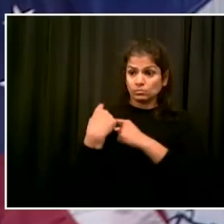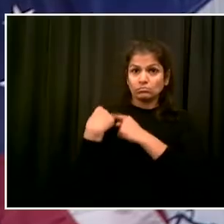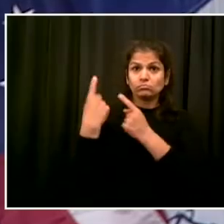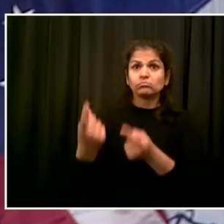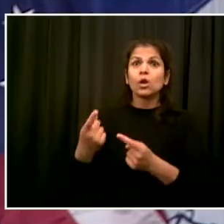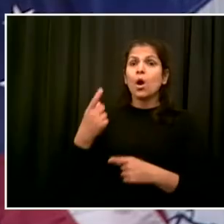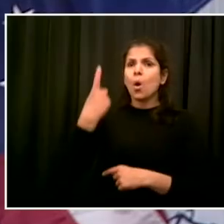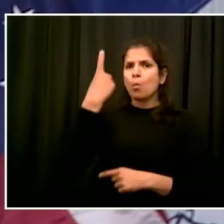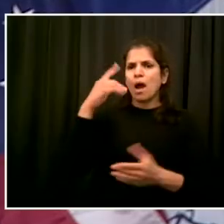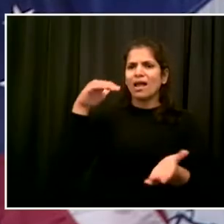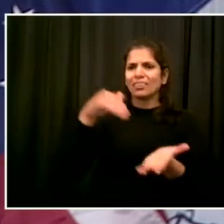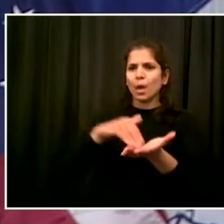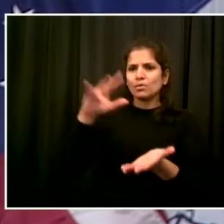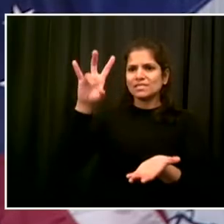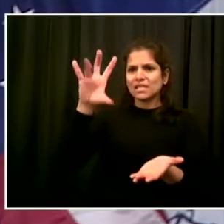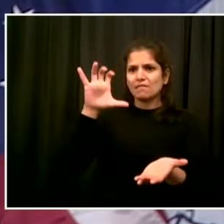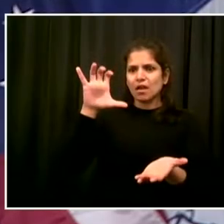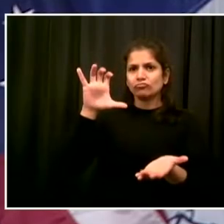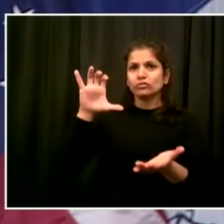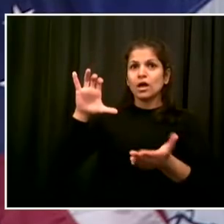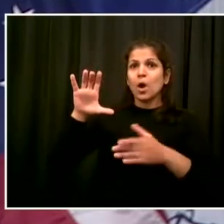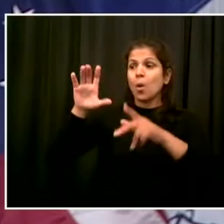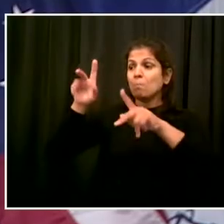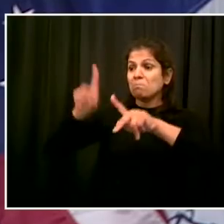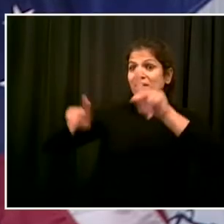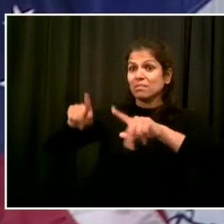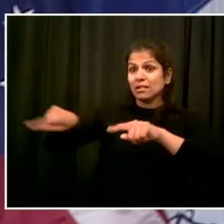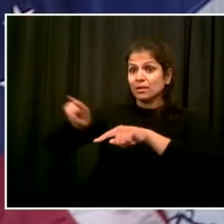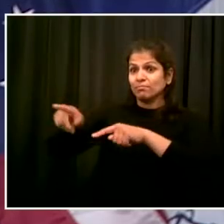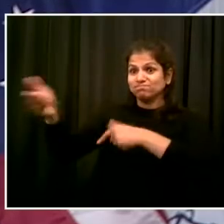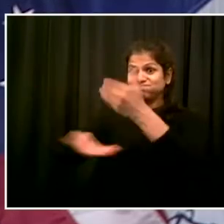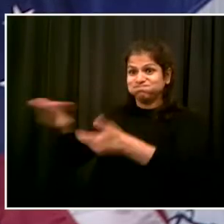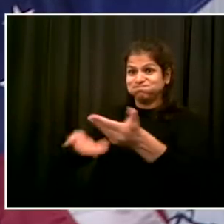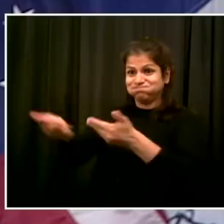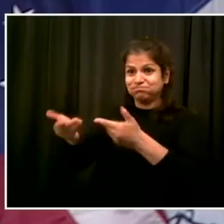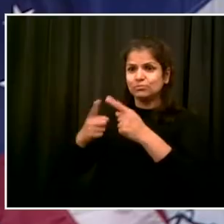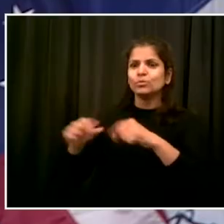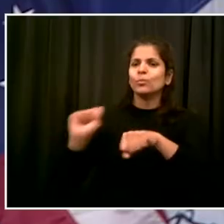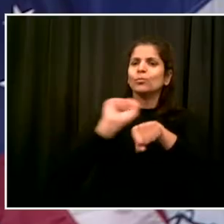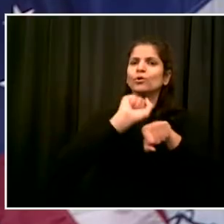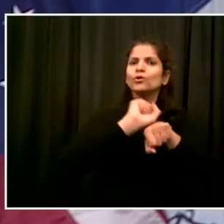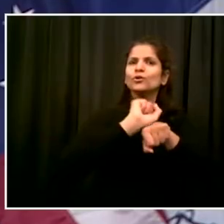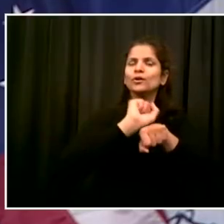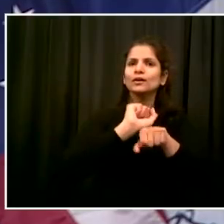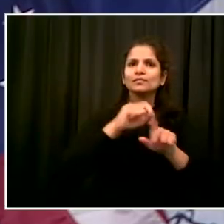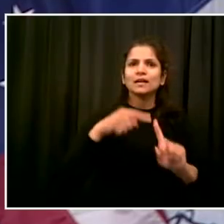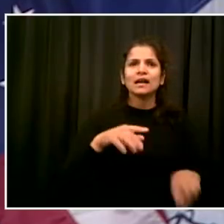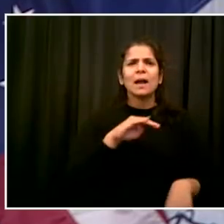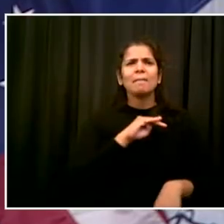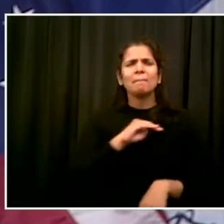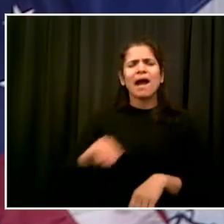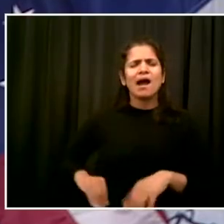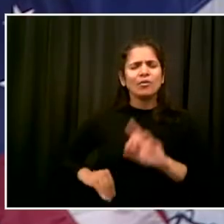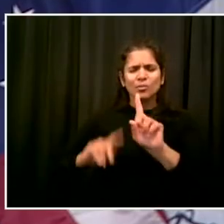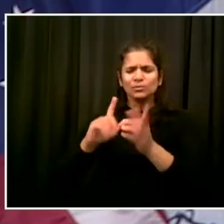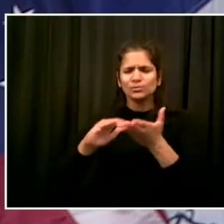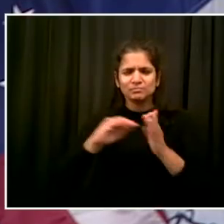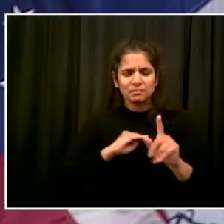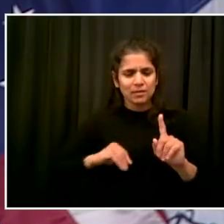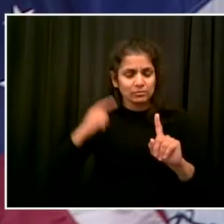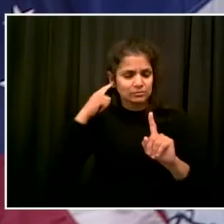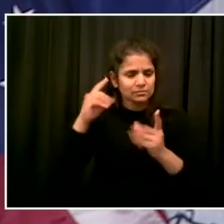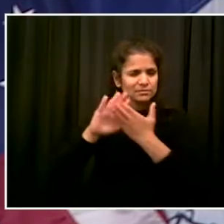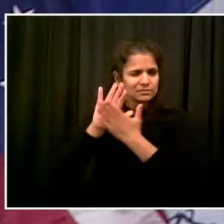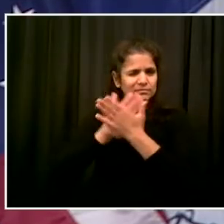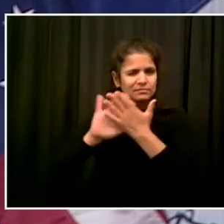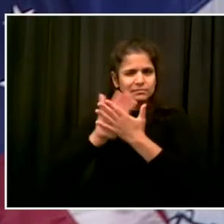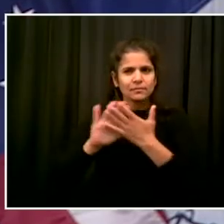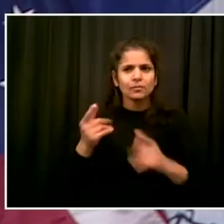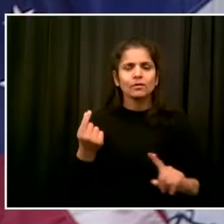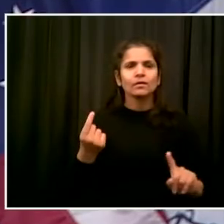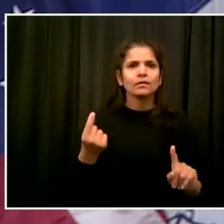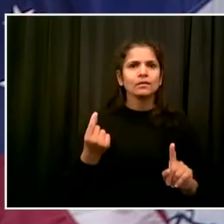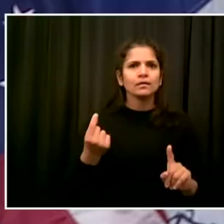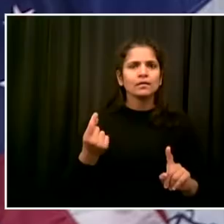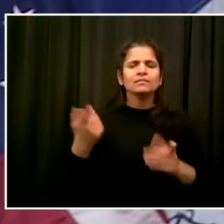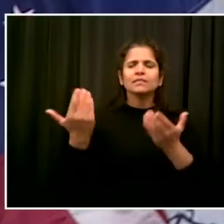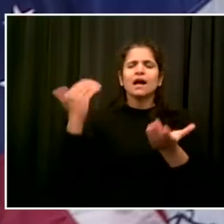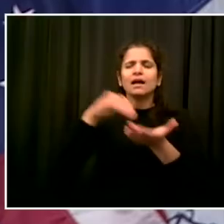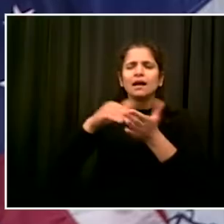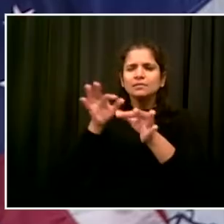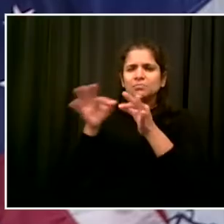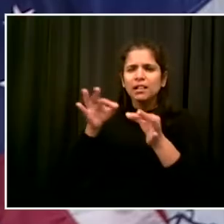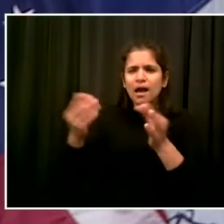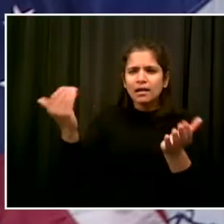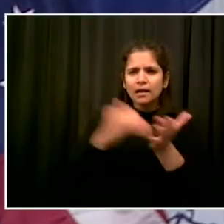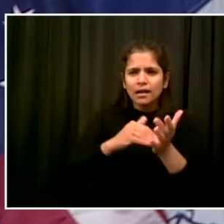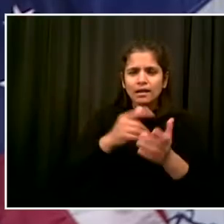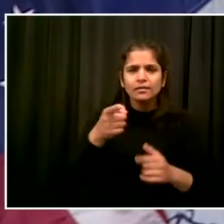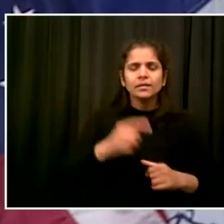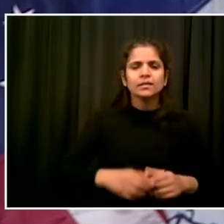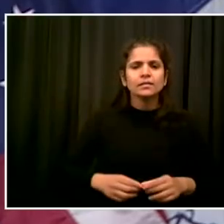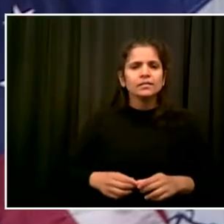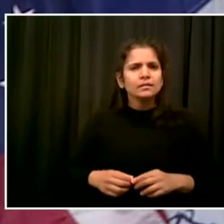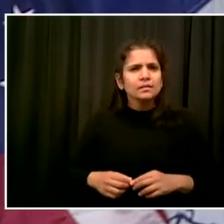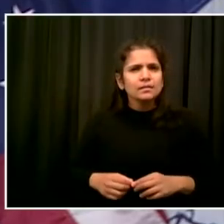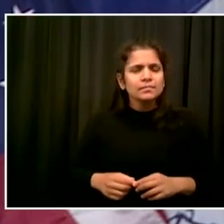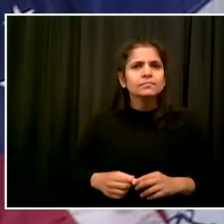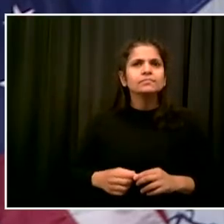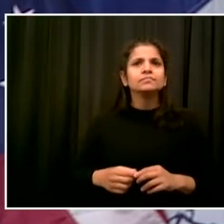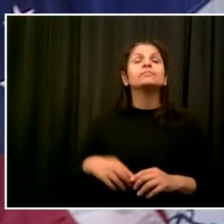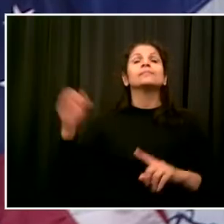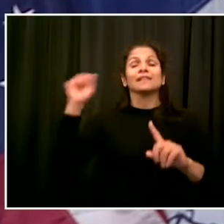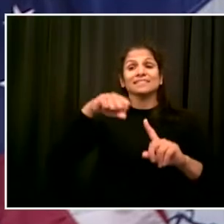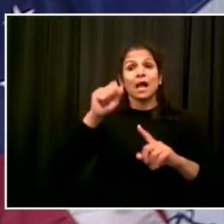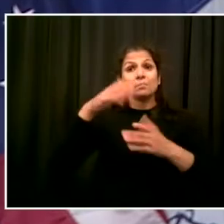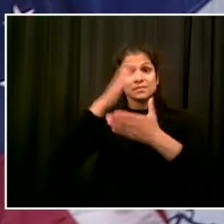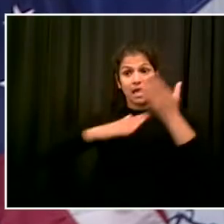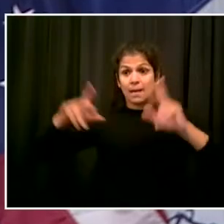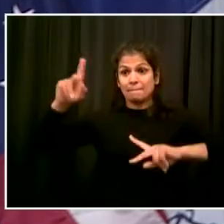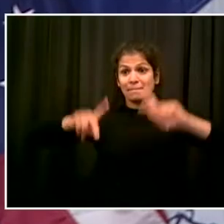SHIFT AND OF